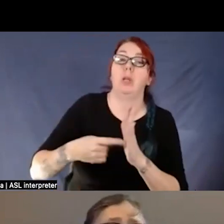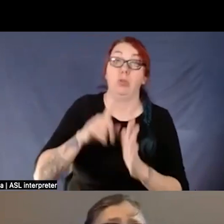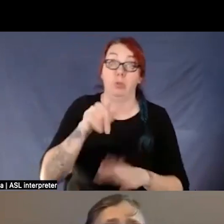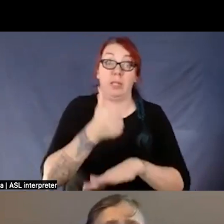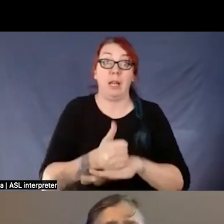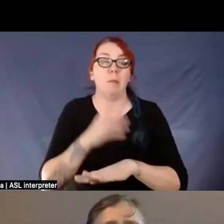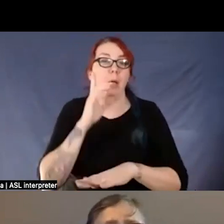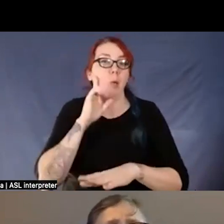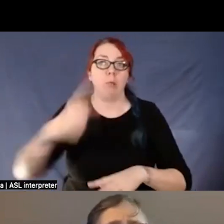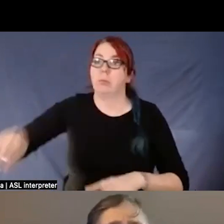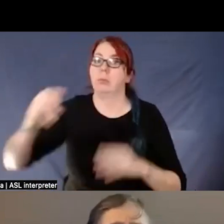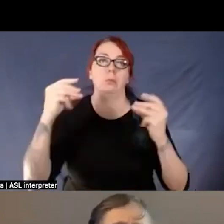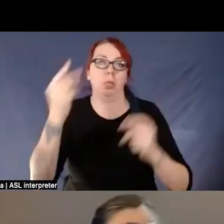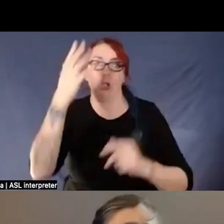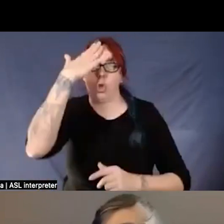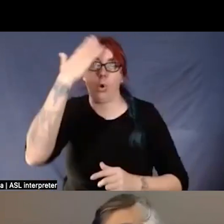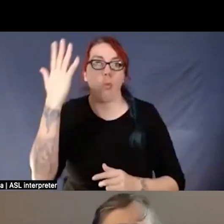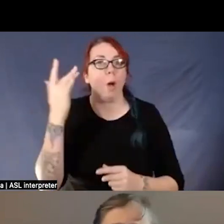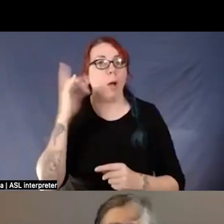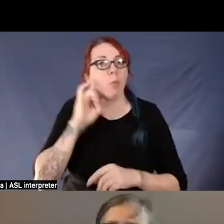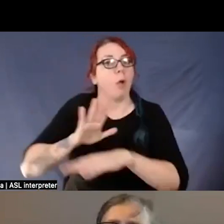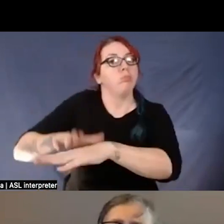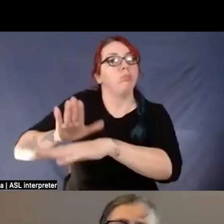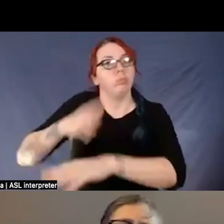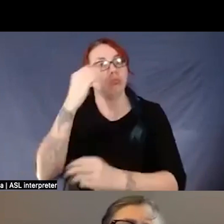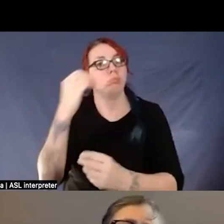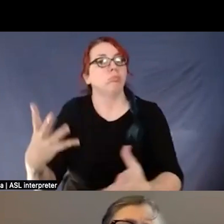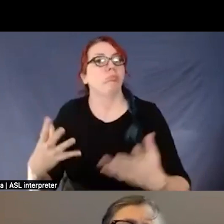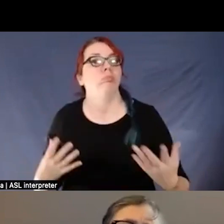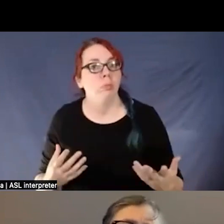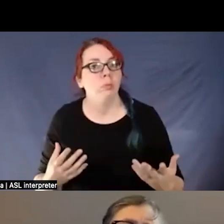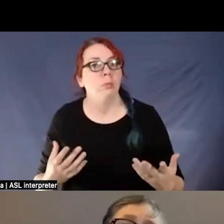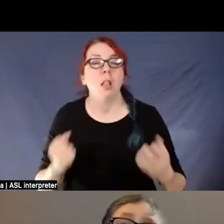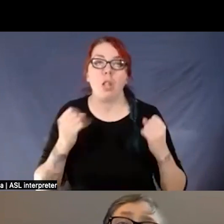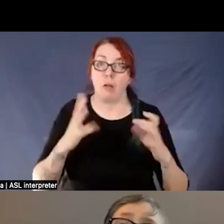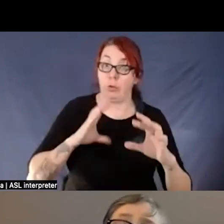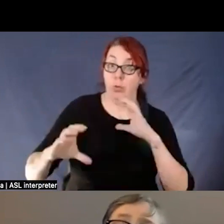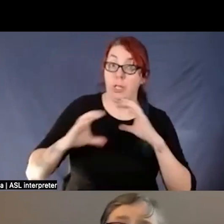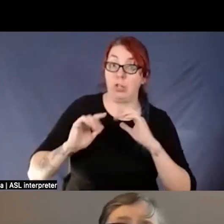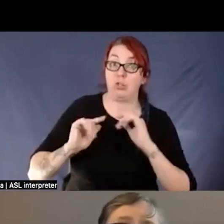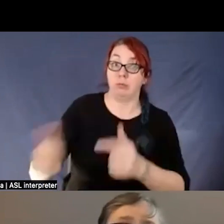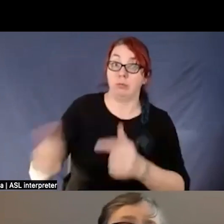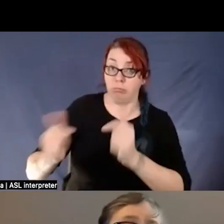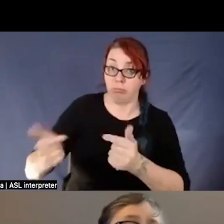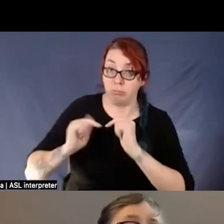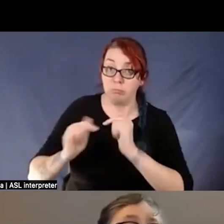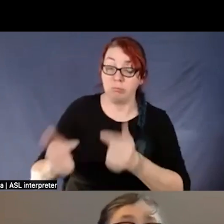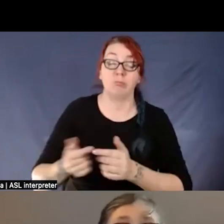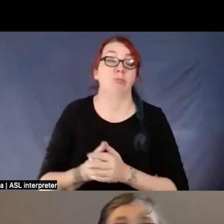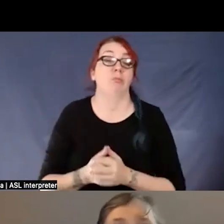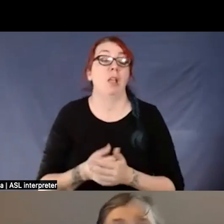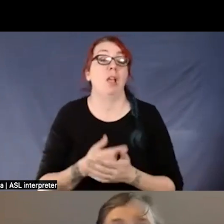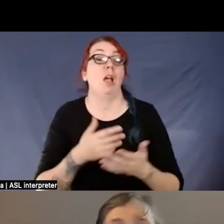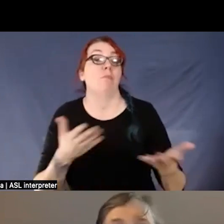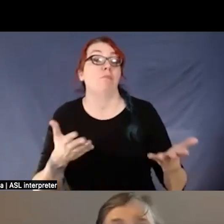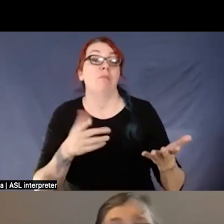of ways of communicating back and forth. We do a lot of chatter in Asana. There's a messaging